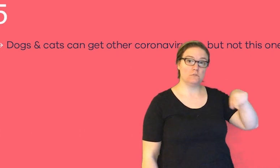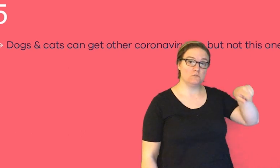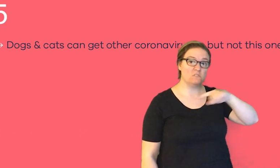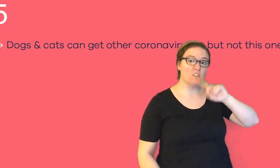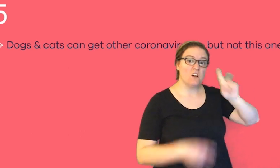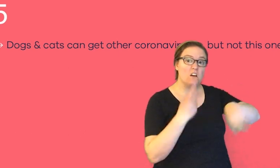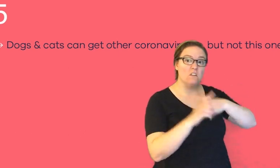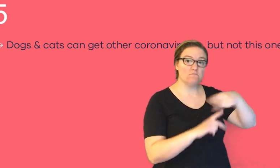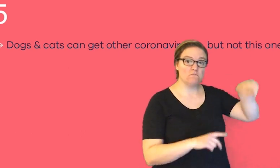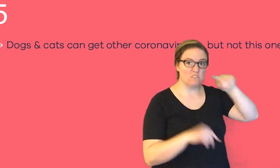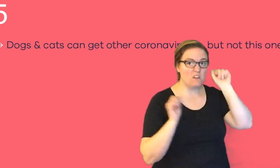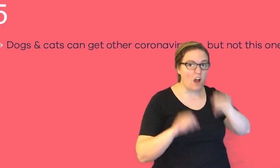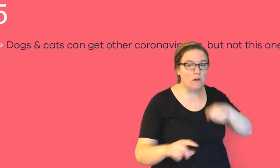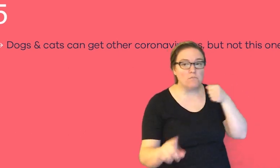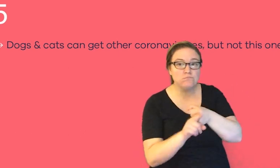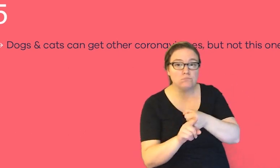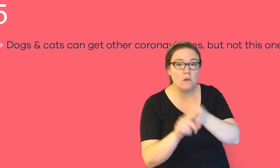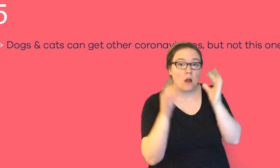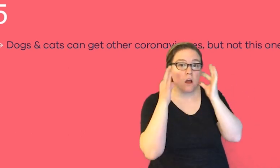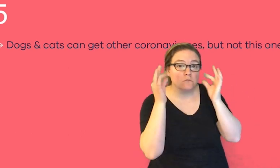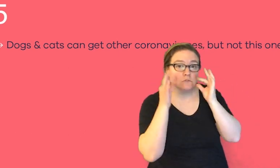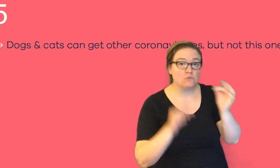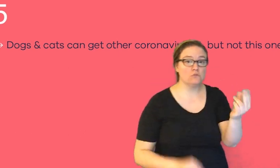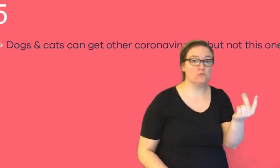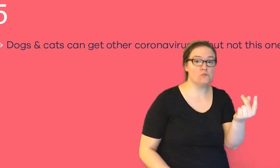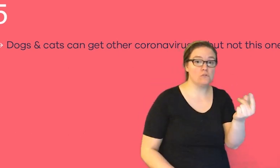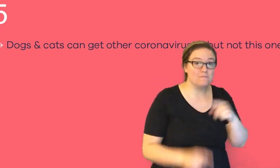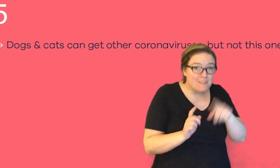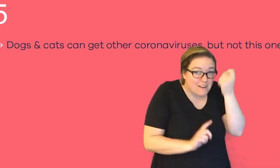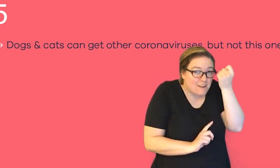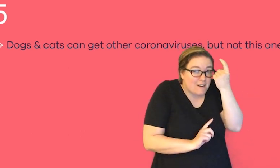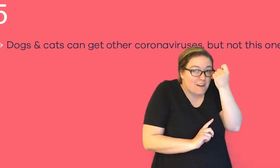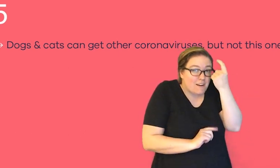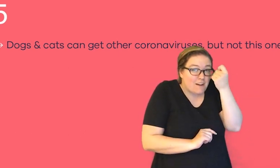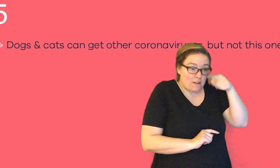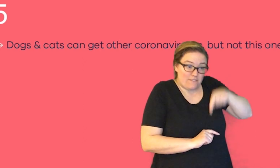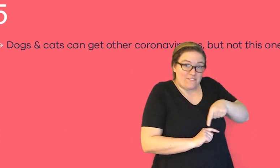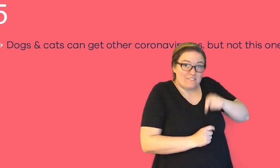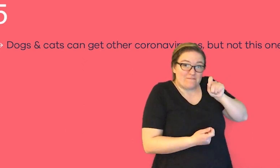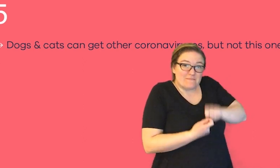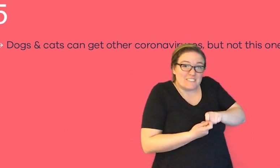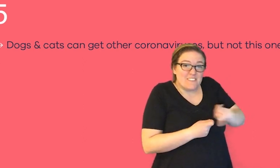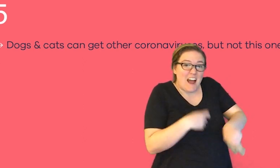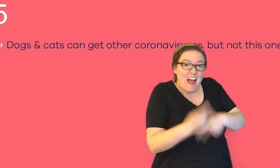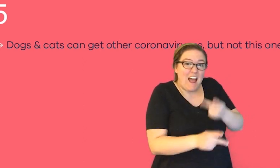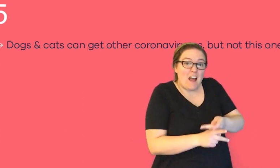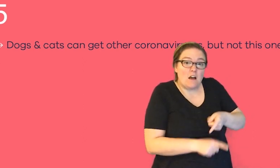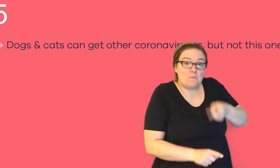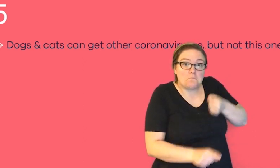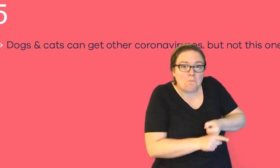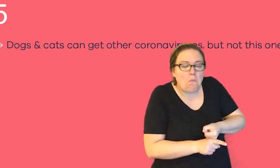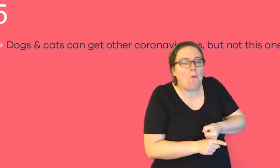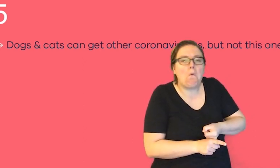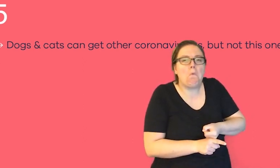Dogs and cats can get other coronaviruses but not this one.